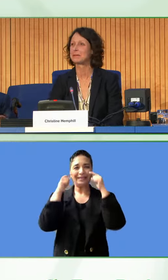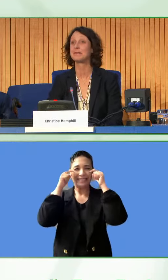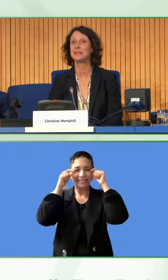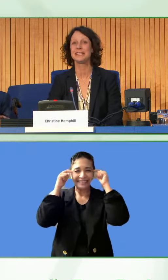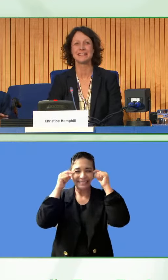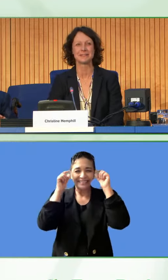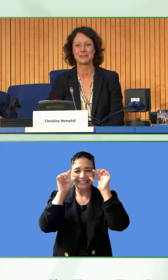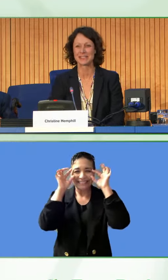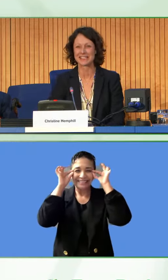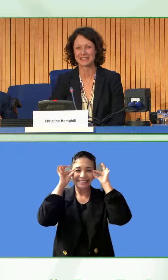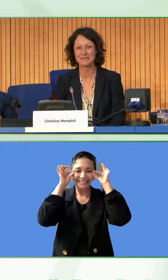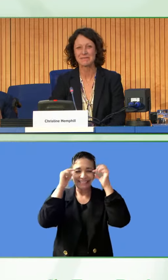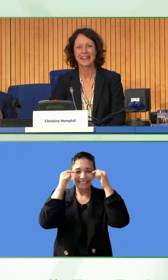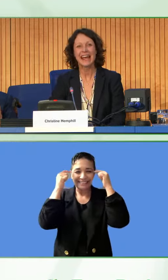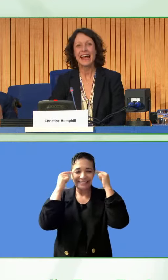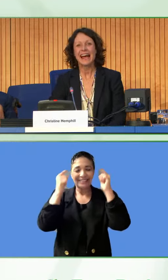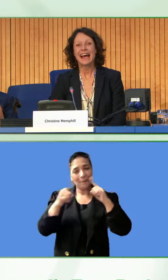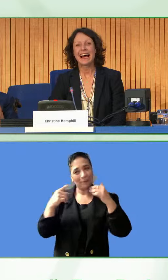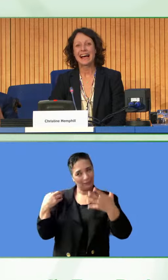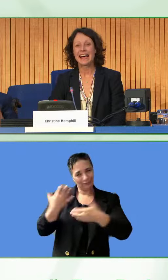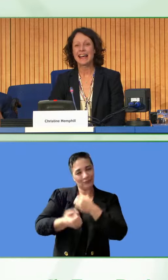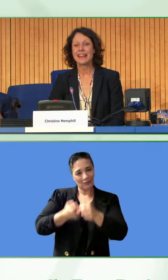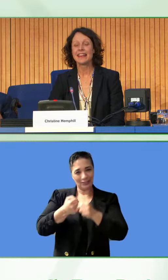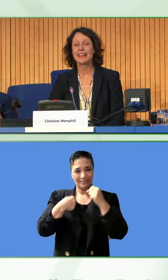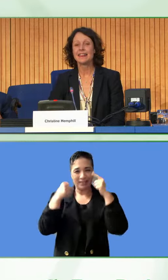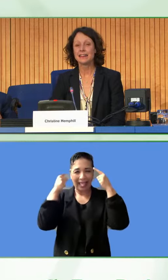But a few years of doing so.